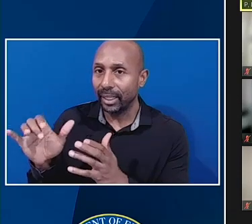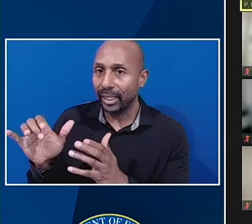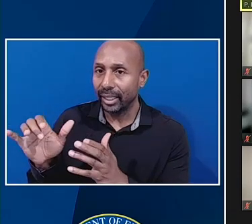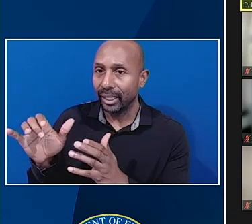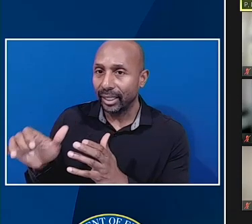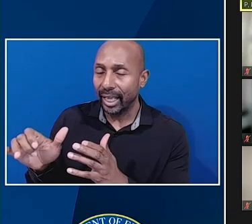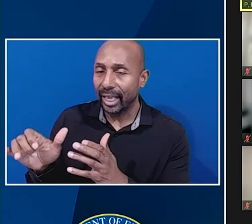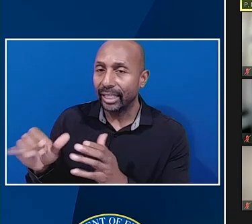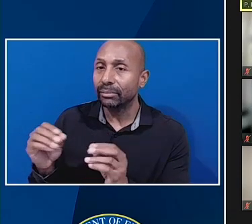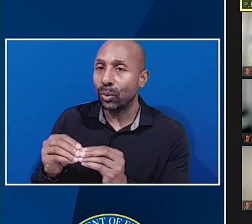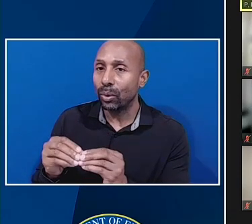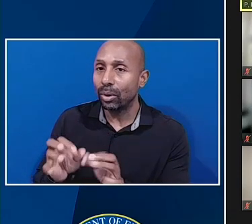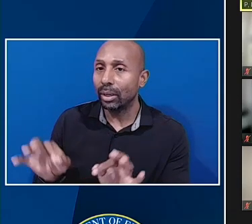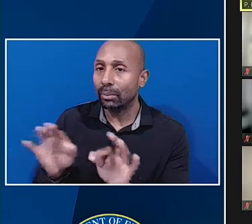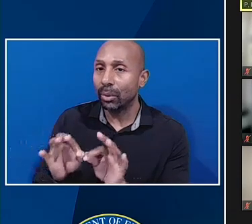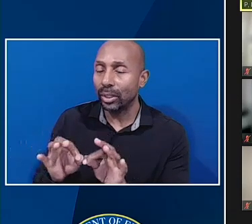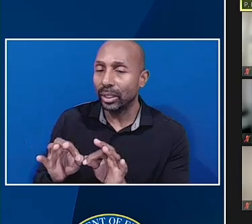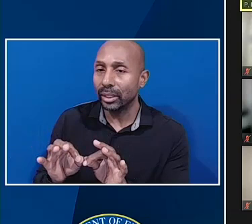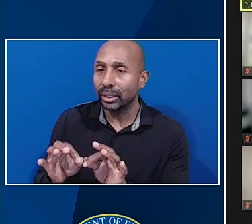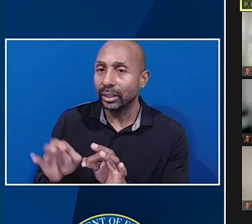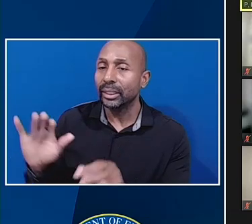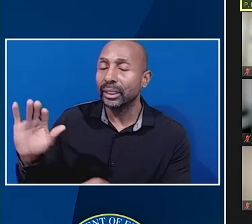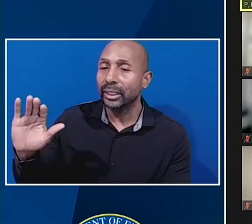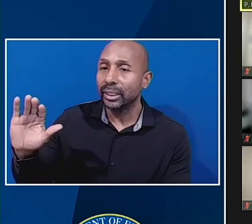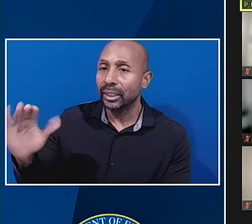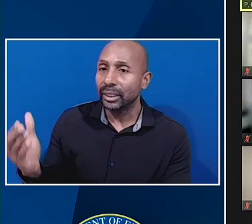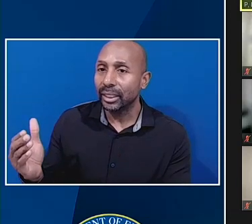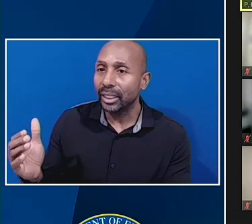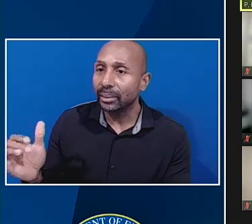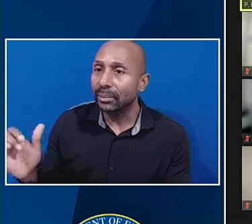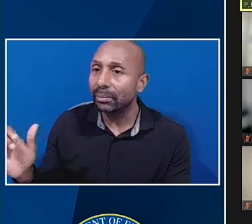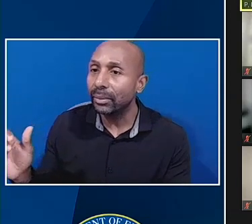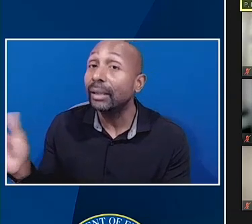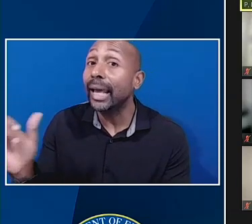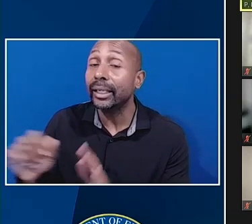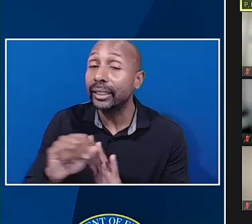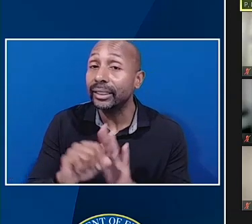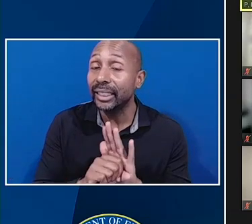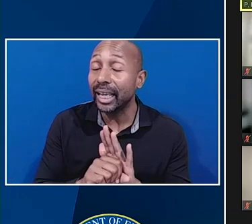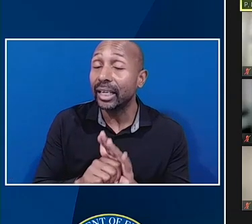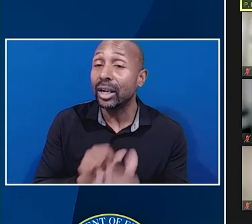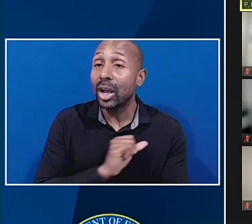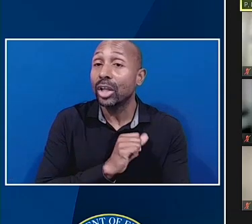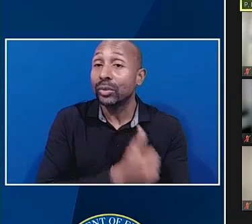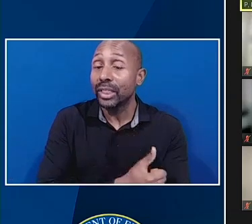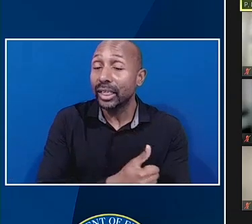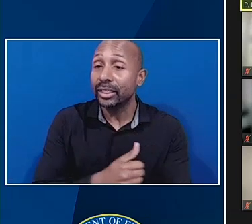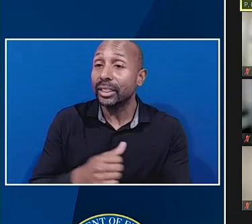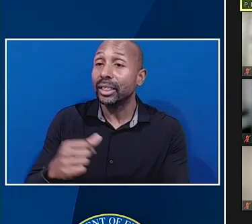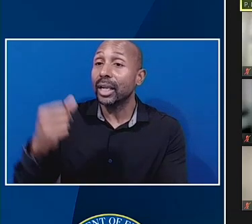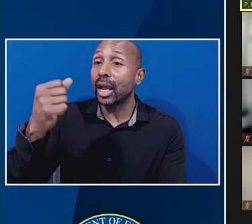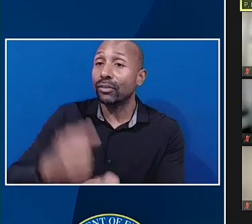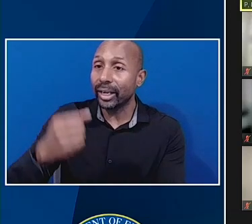And I would say it sounds more like state authorization and accreditation based on the discussion that we have this week and what the Department has come back with,